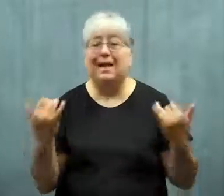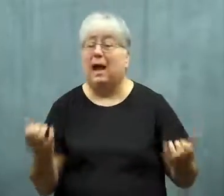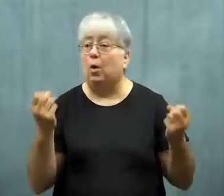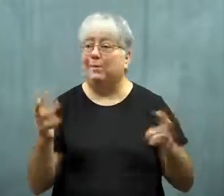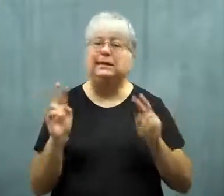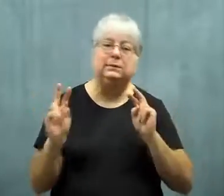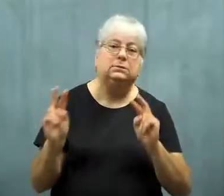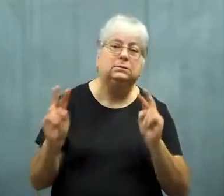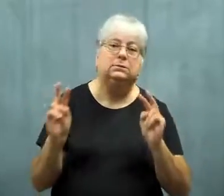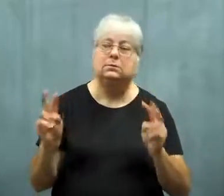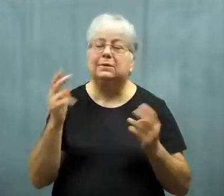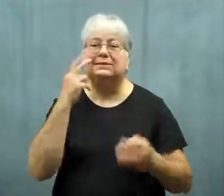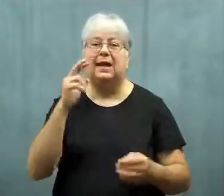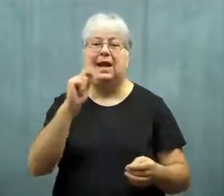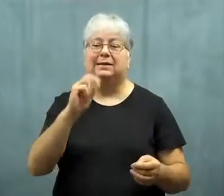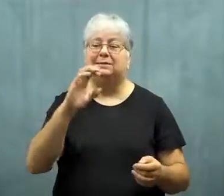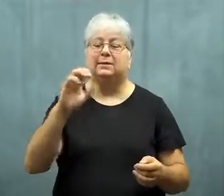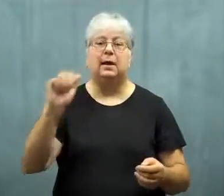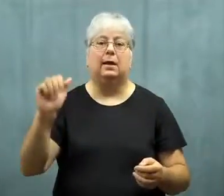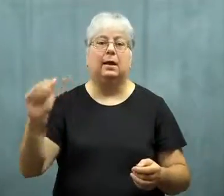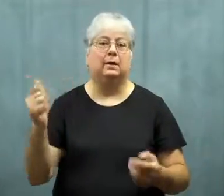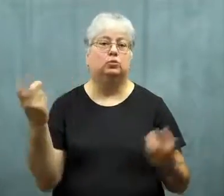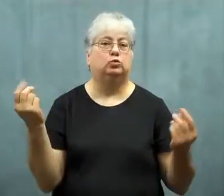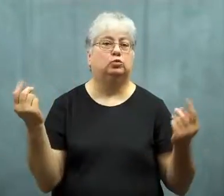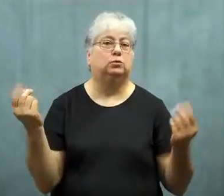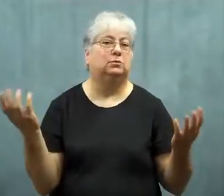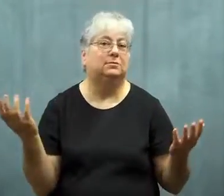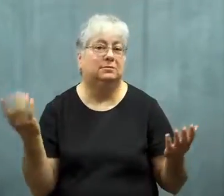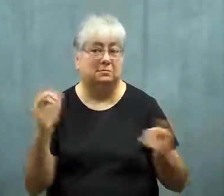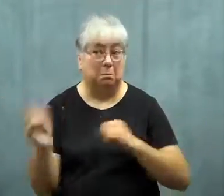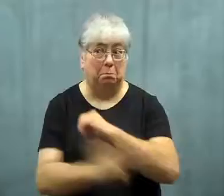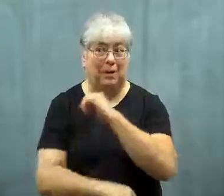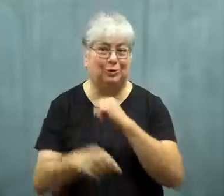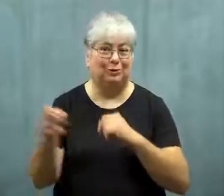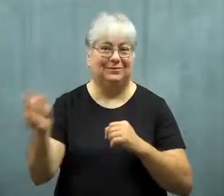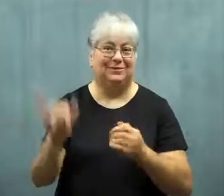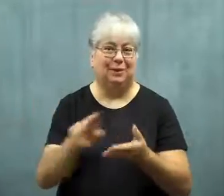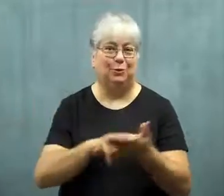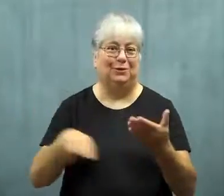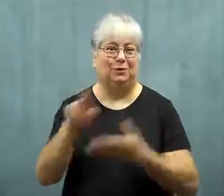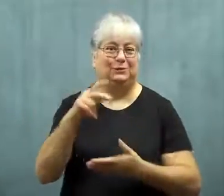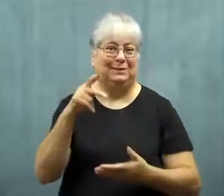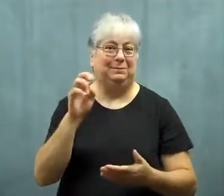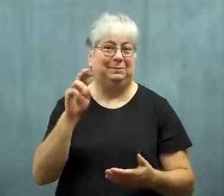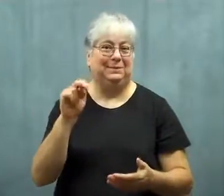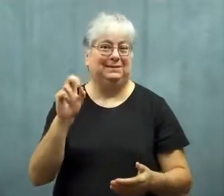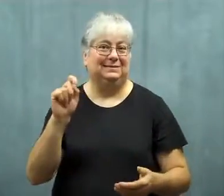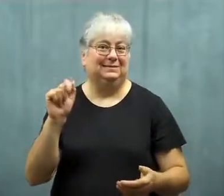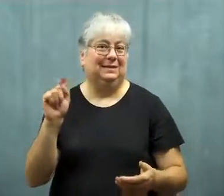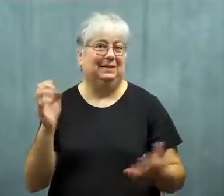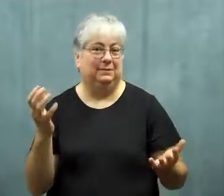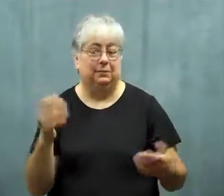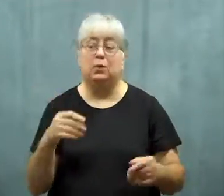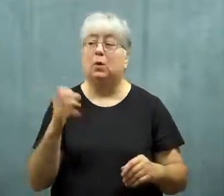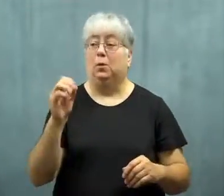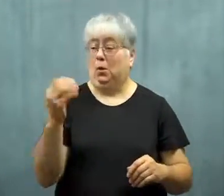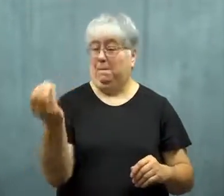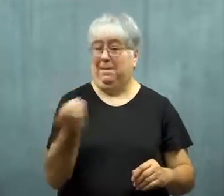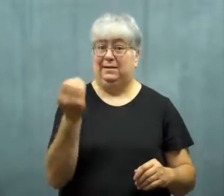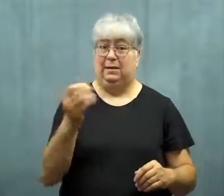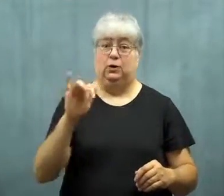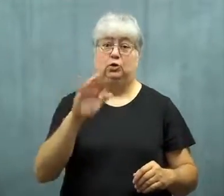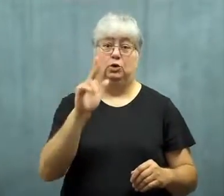Now people have been waiting to see what the NCAA's decision would be.